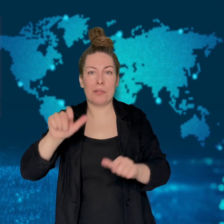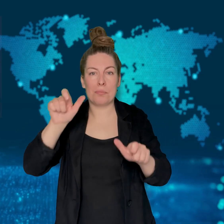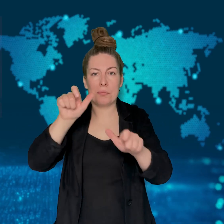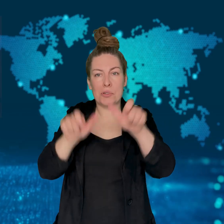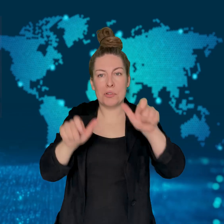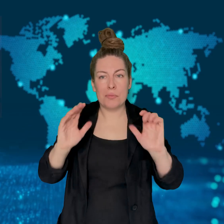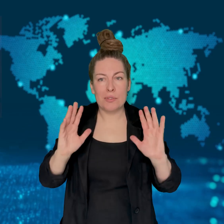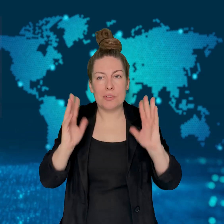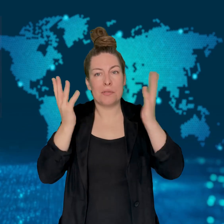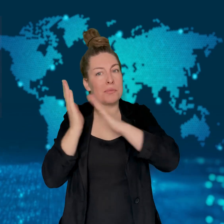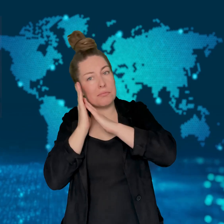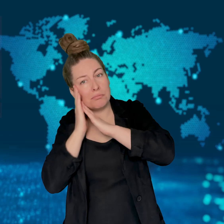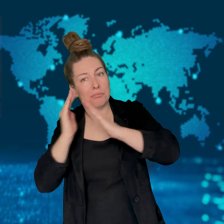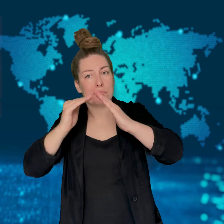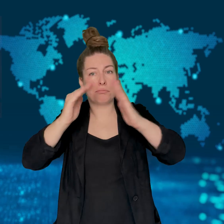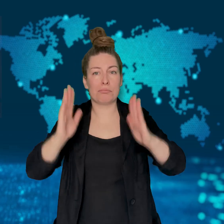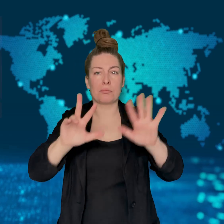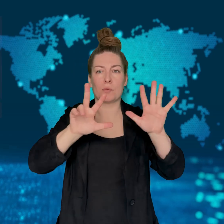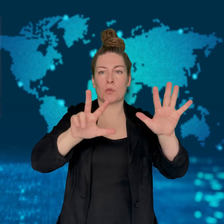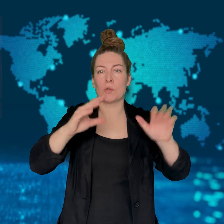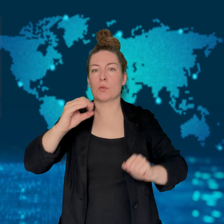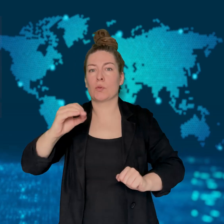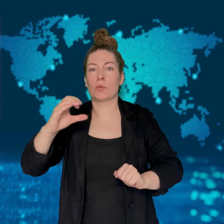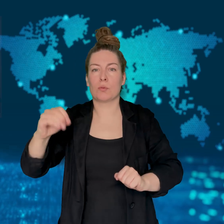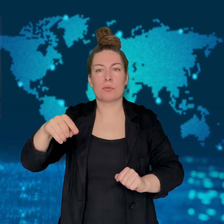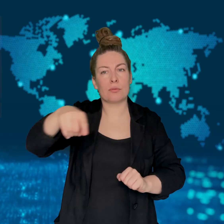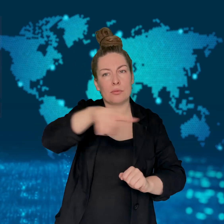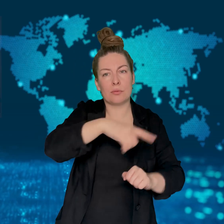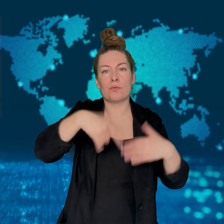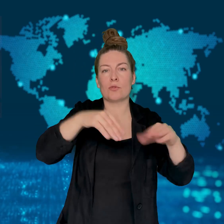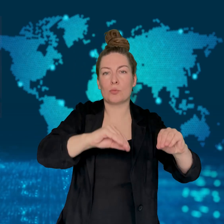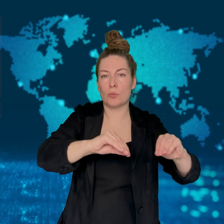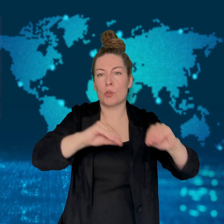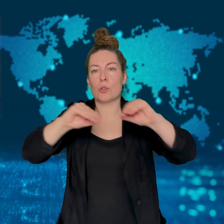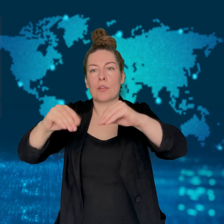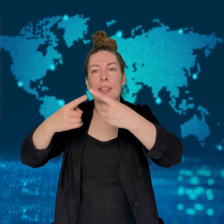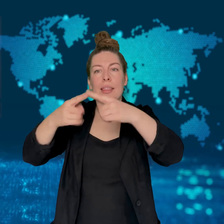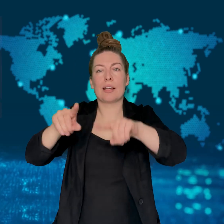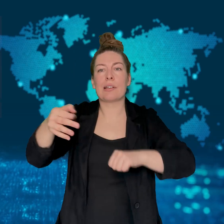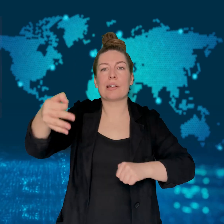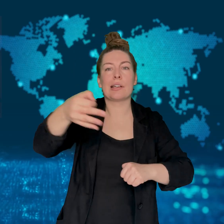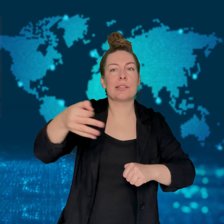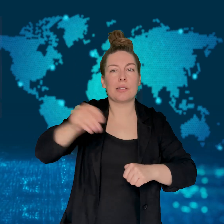They have been relocated to another island, but have been told to